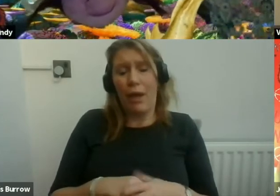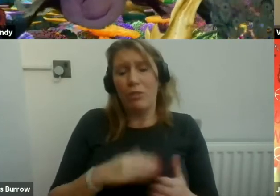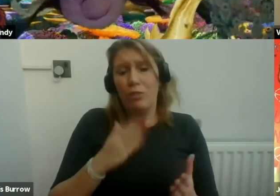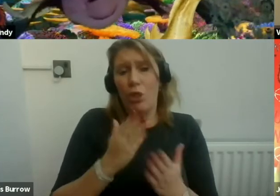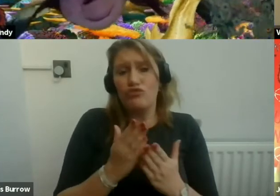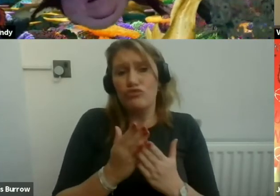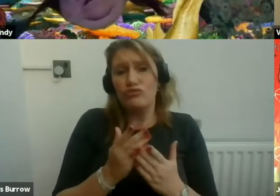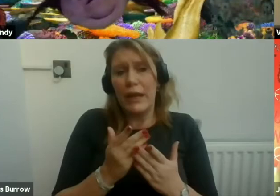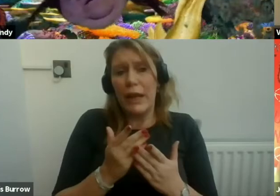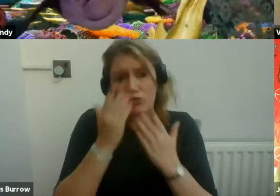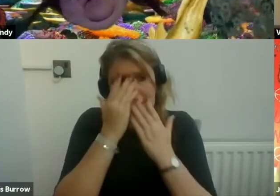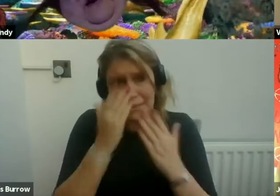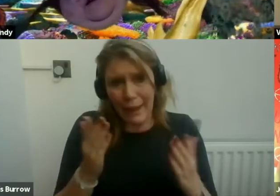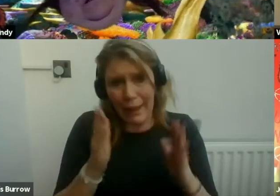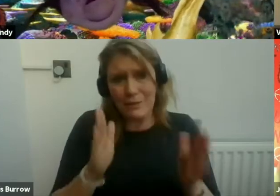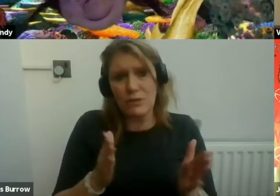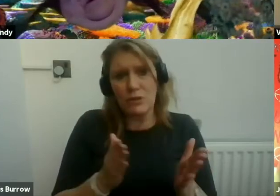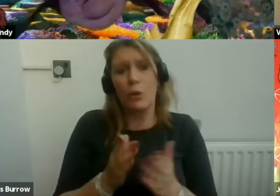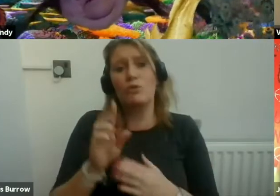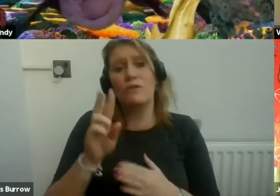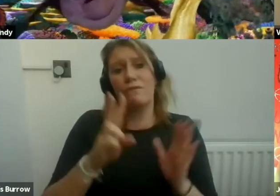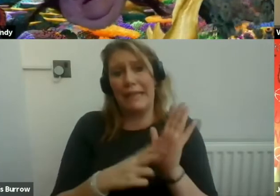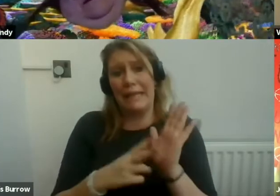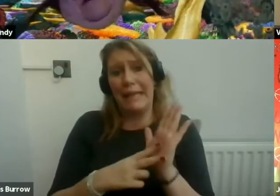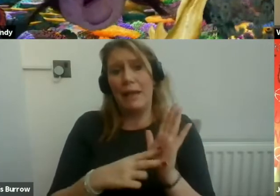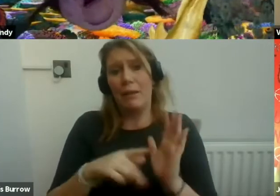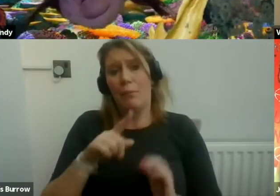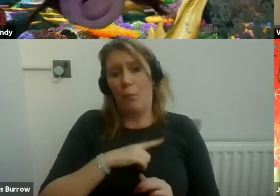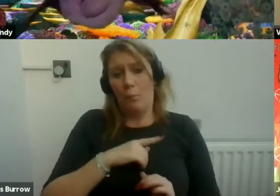nice, for us as performers but real credit